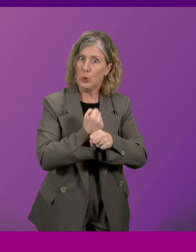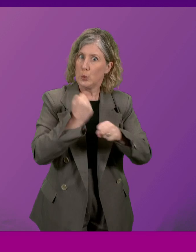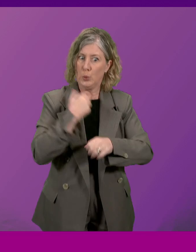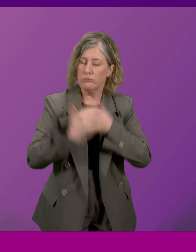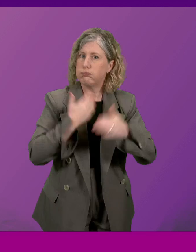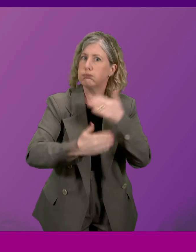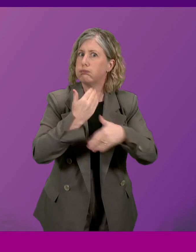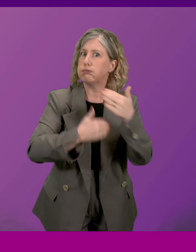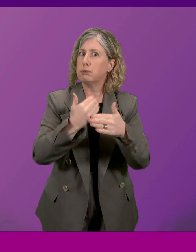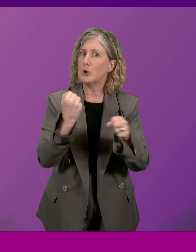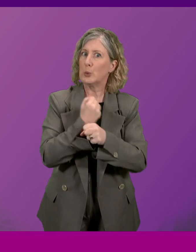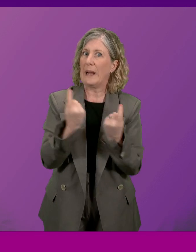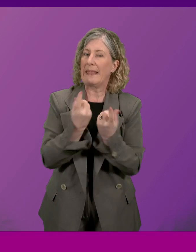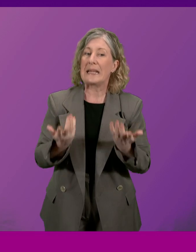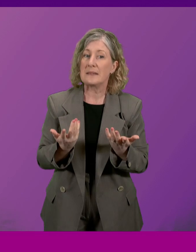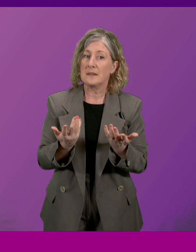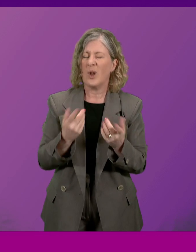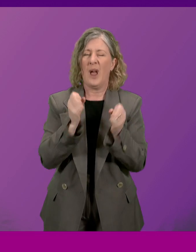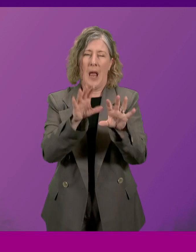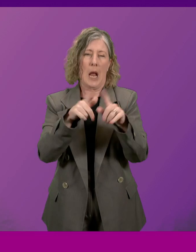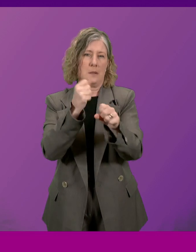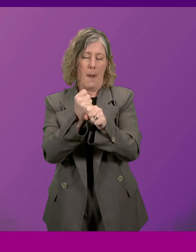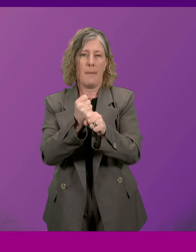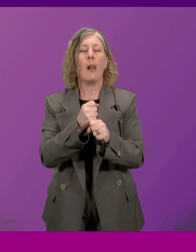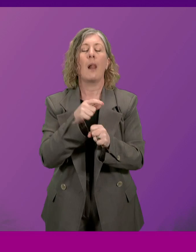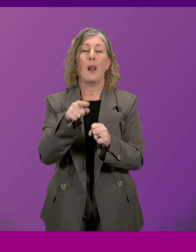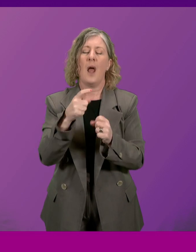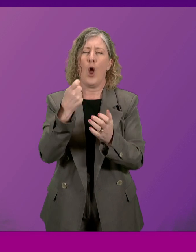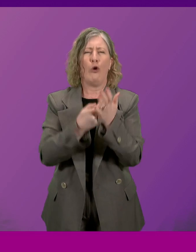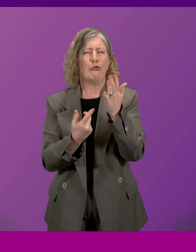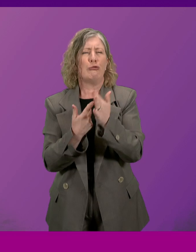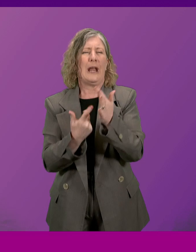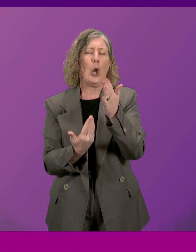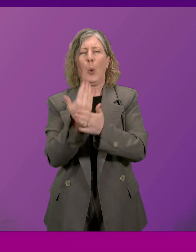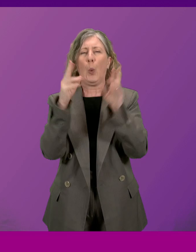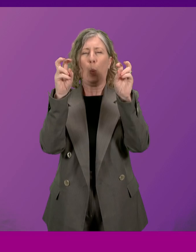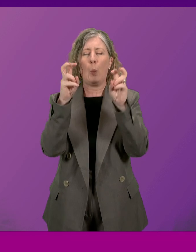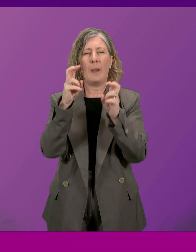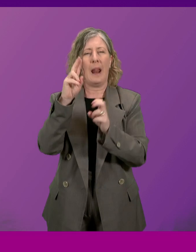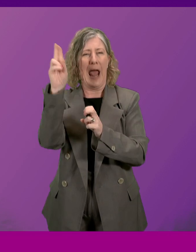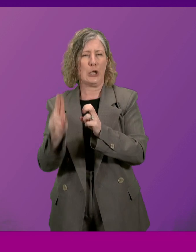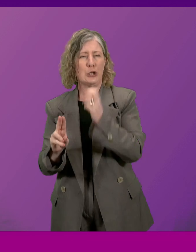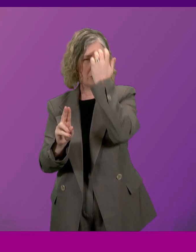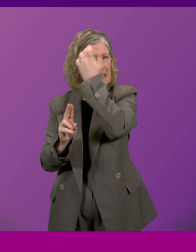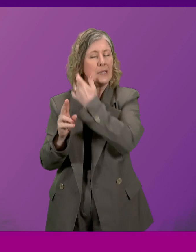Let us take renewable energy as an example. Because of the policy certainty that is offered by this Government, we have, essentially,